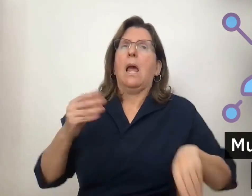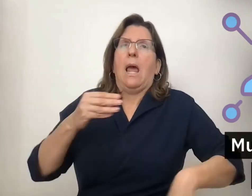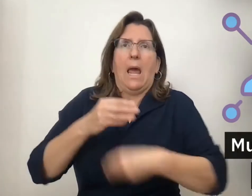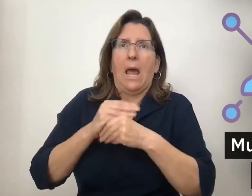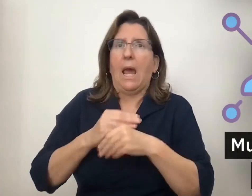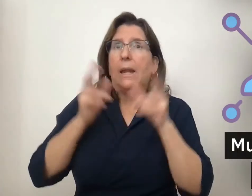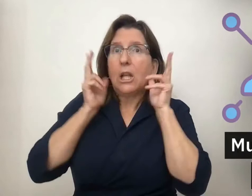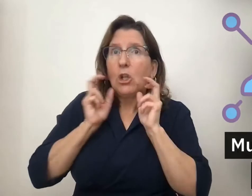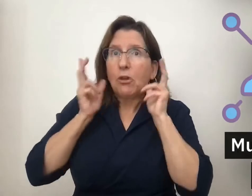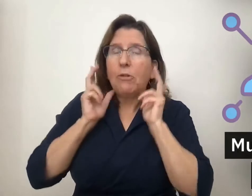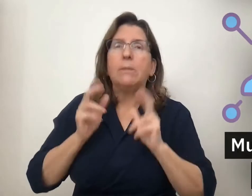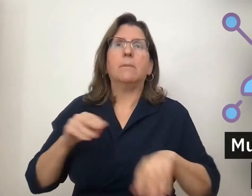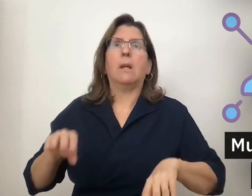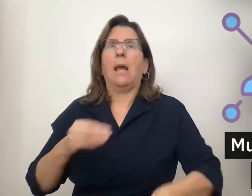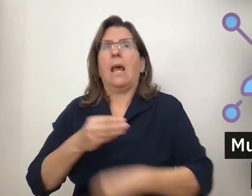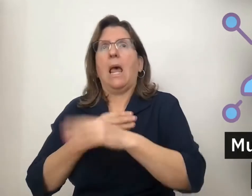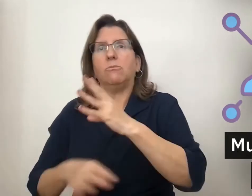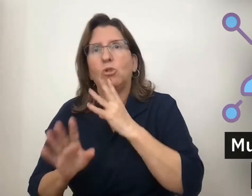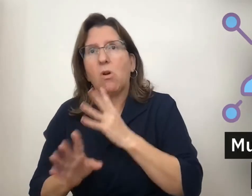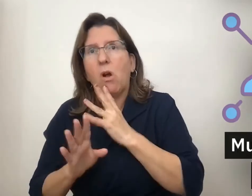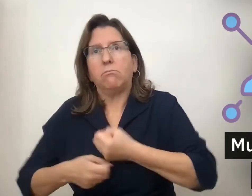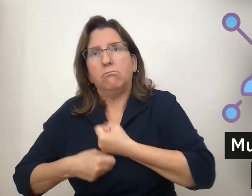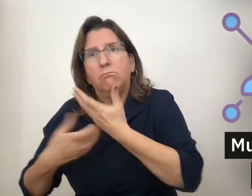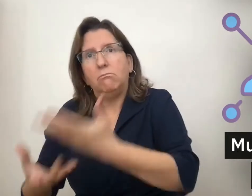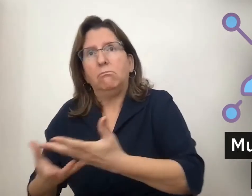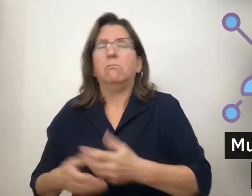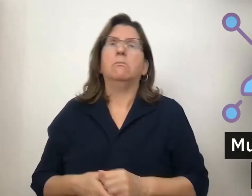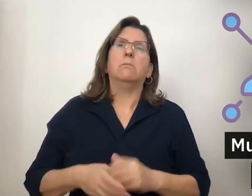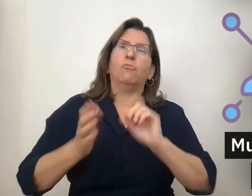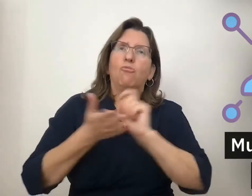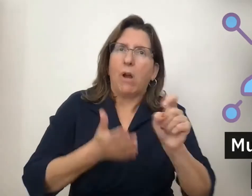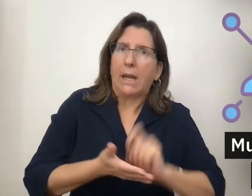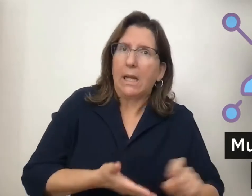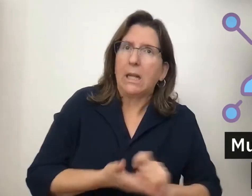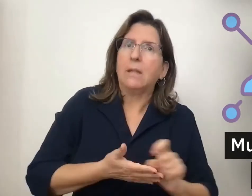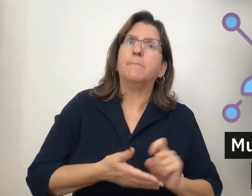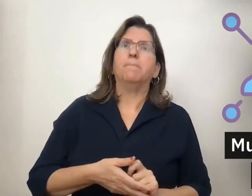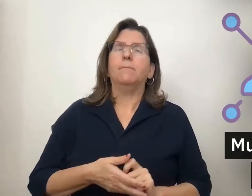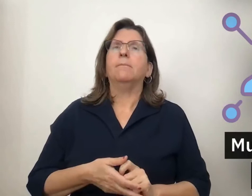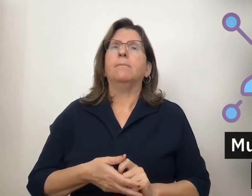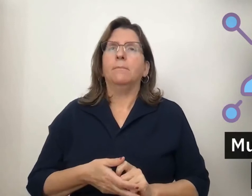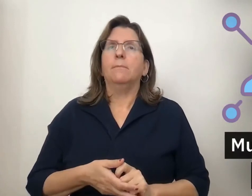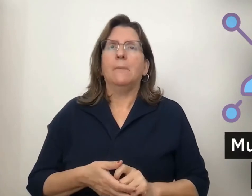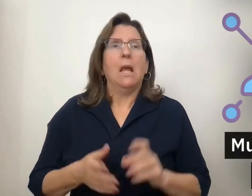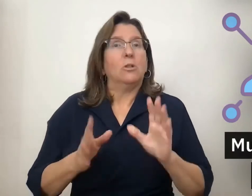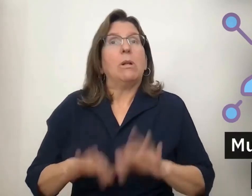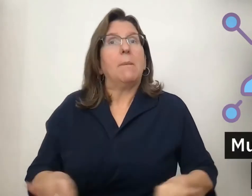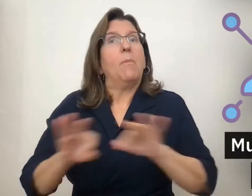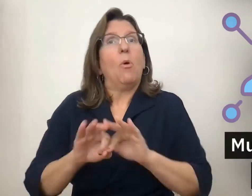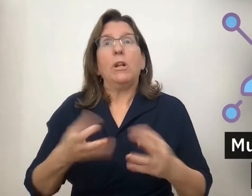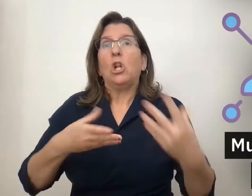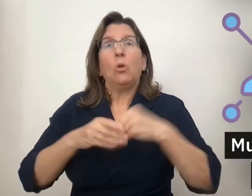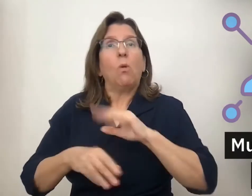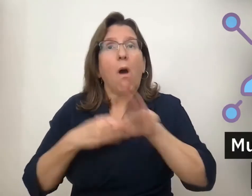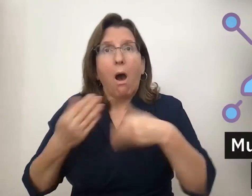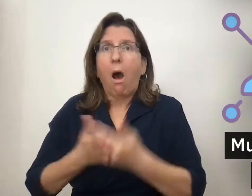touch, movement, hearing, speaking, writing.